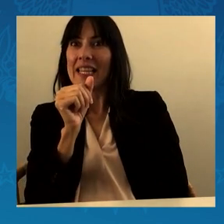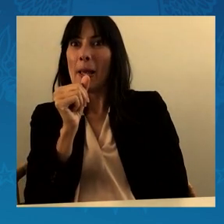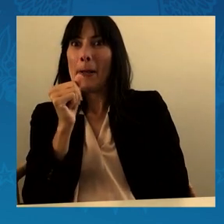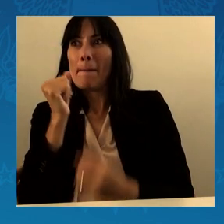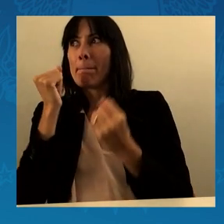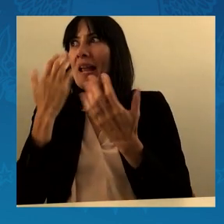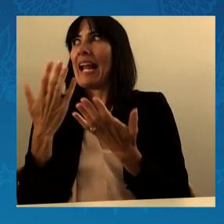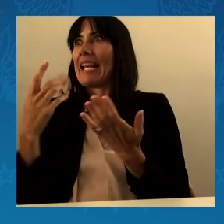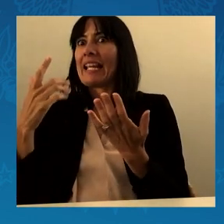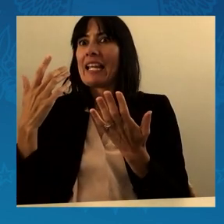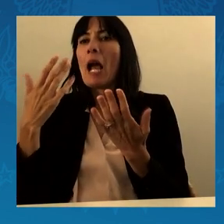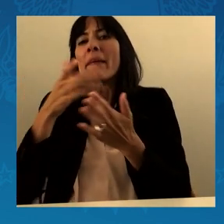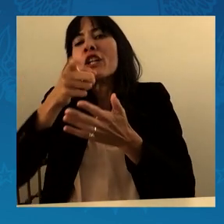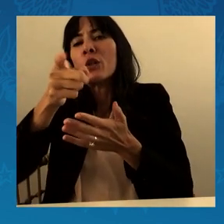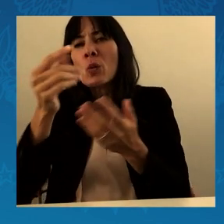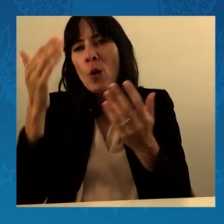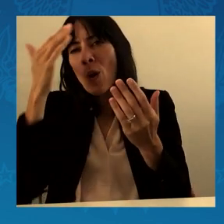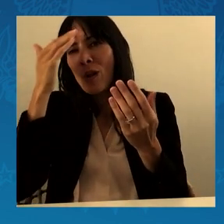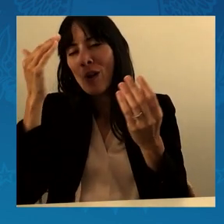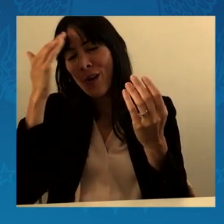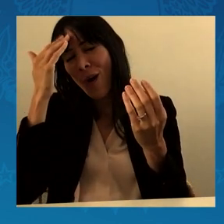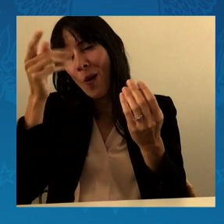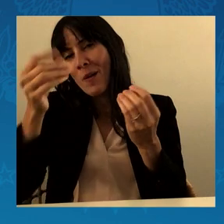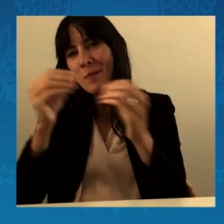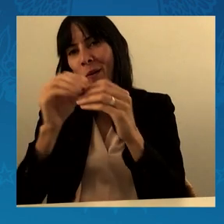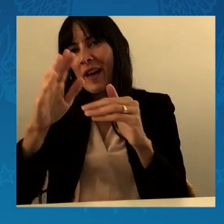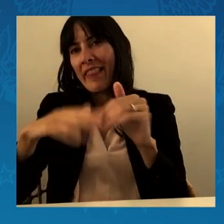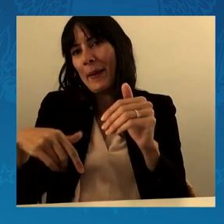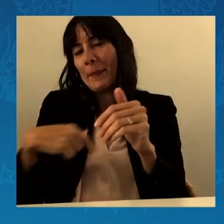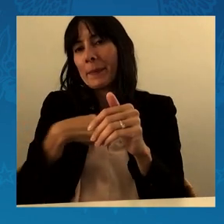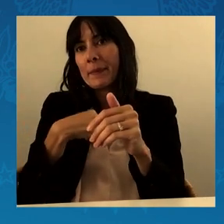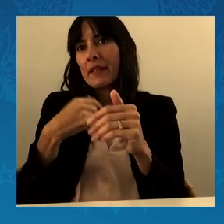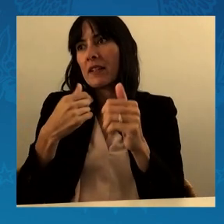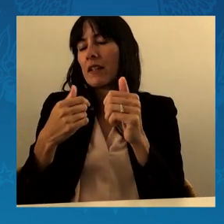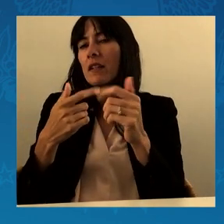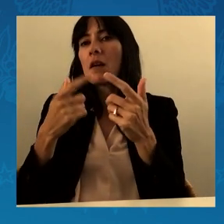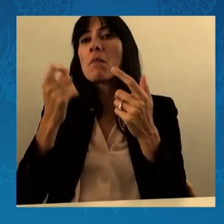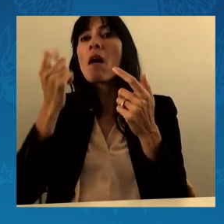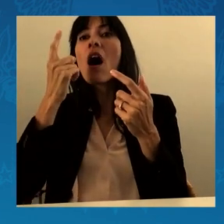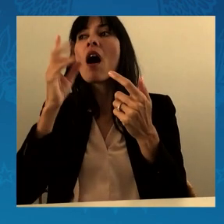and probably most people. But what's happening underwater, there's a whole world literally down there